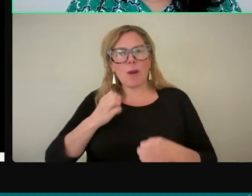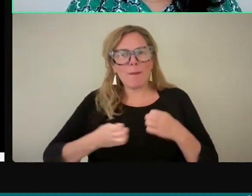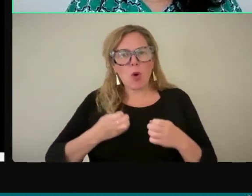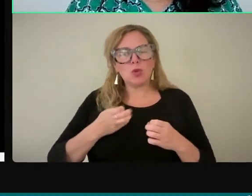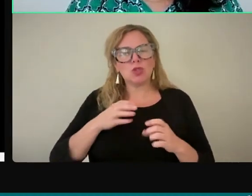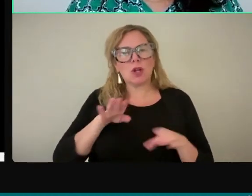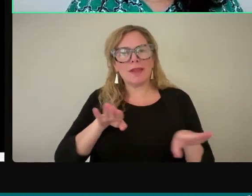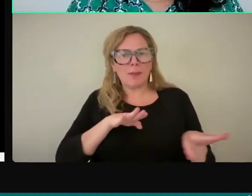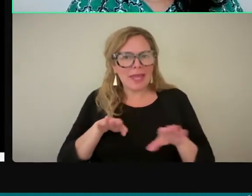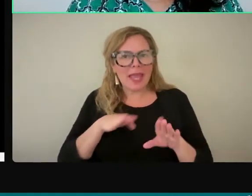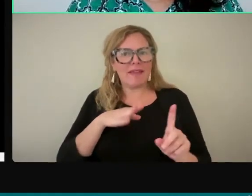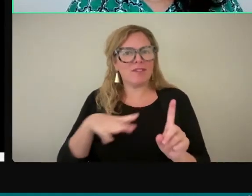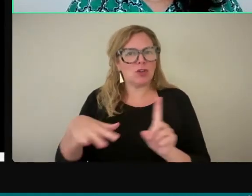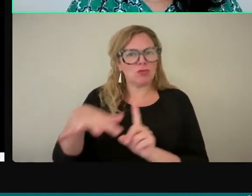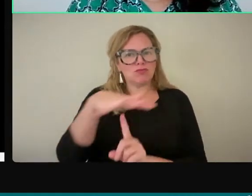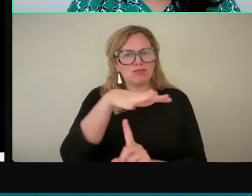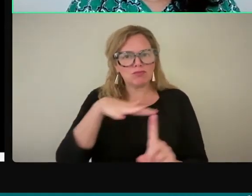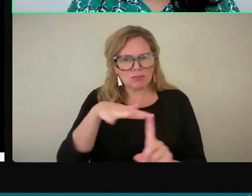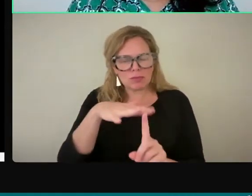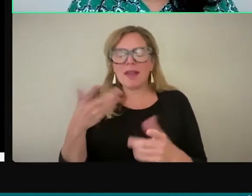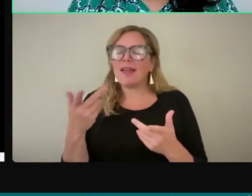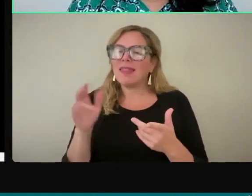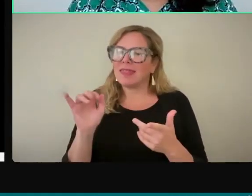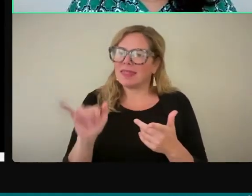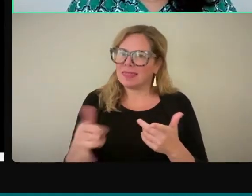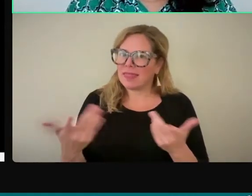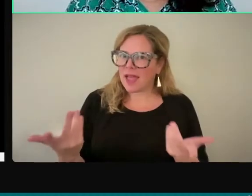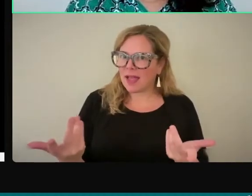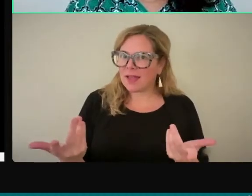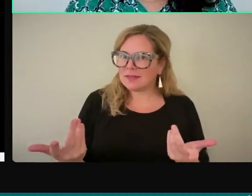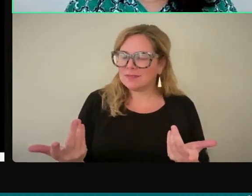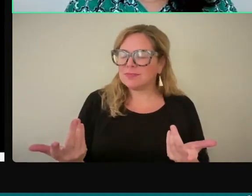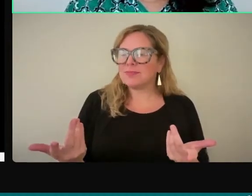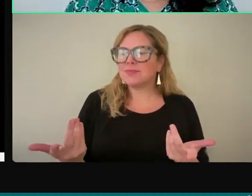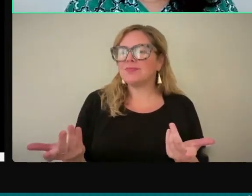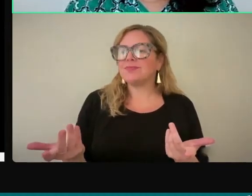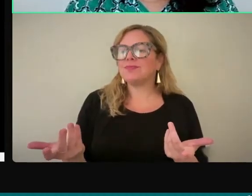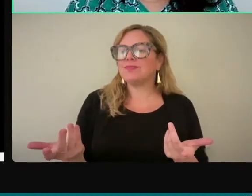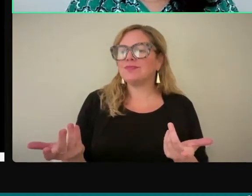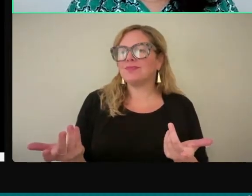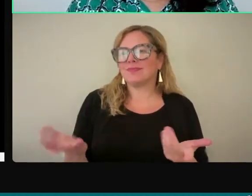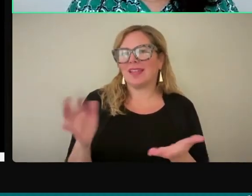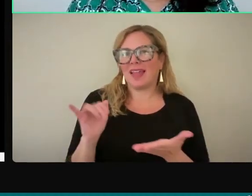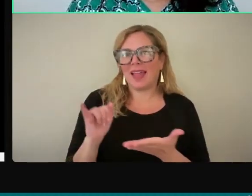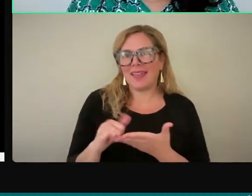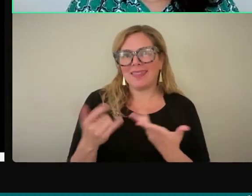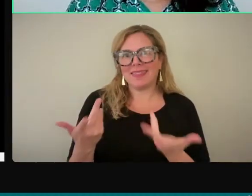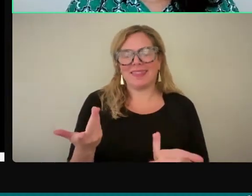Those all contribute to some of the benefits of not having to come in person to a clinic visit.